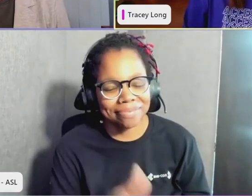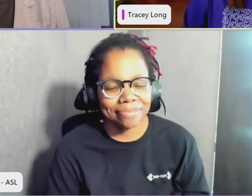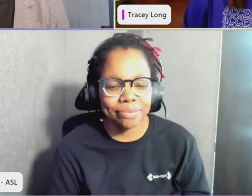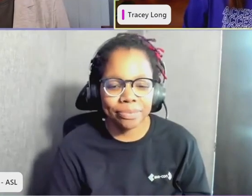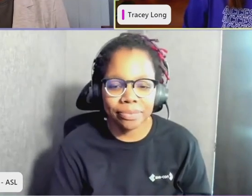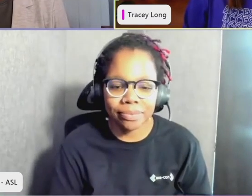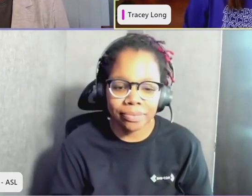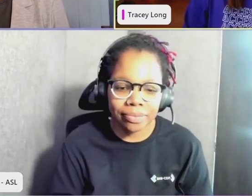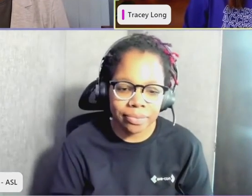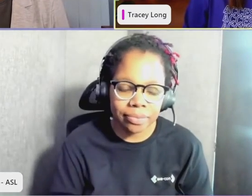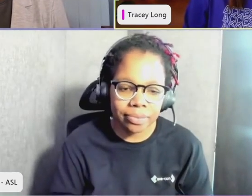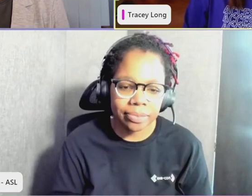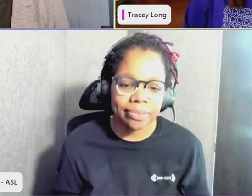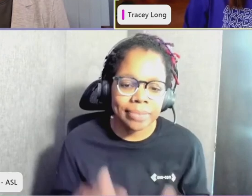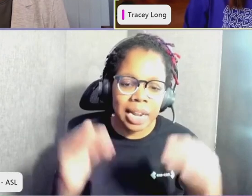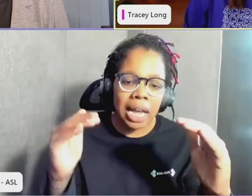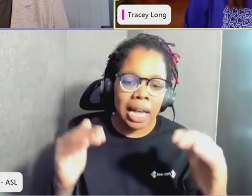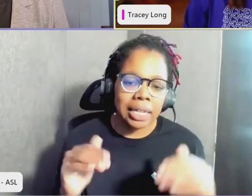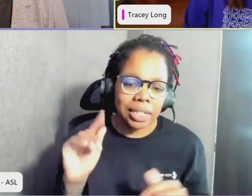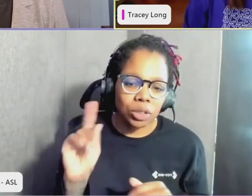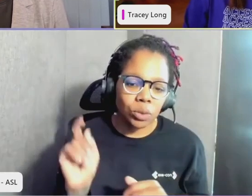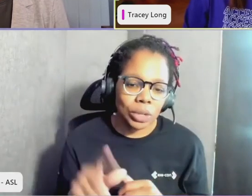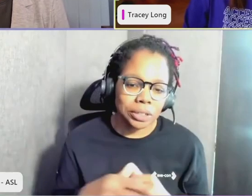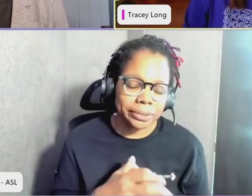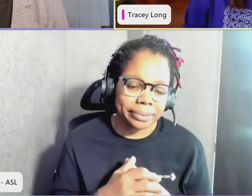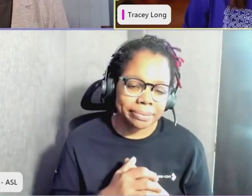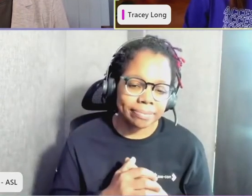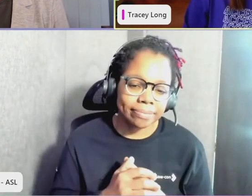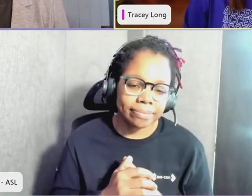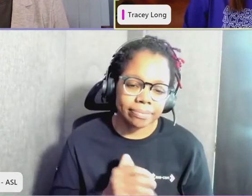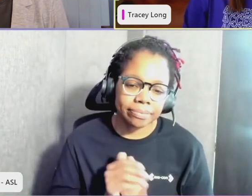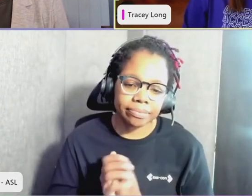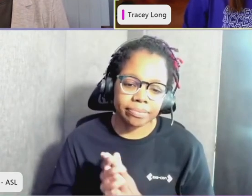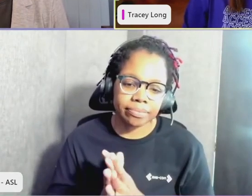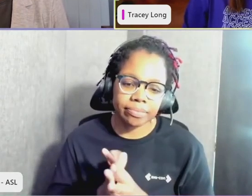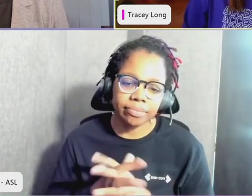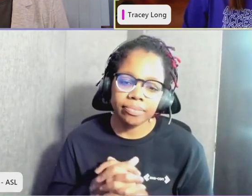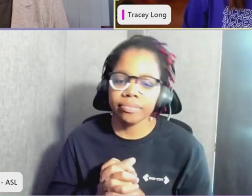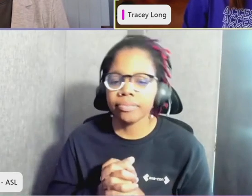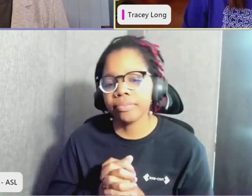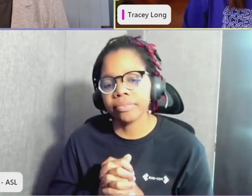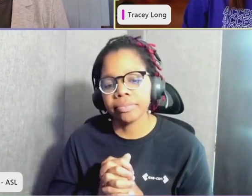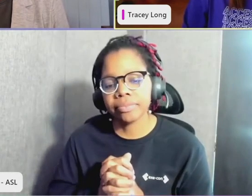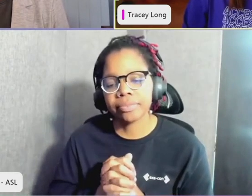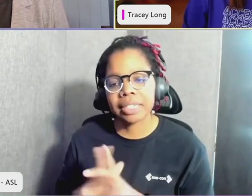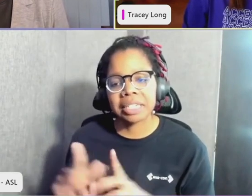society has to do, I think we have more resources